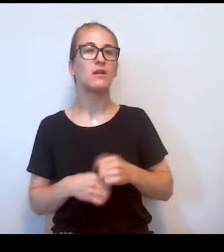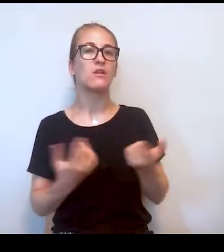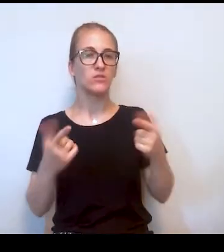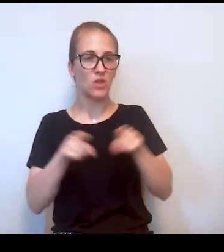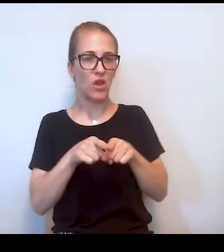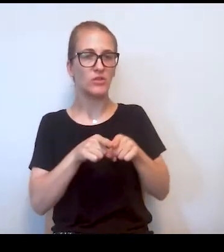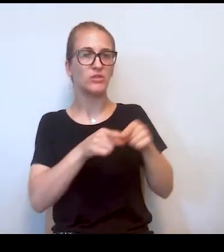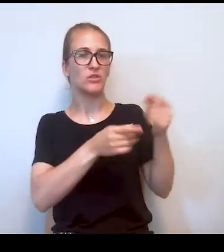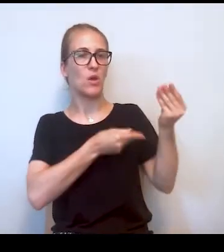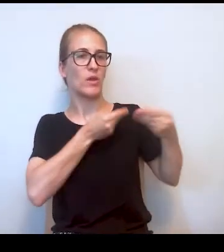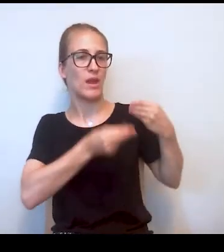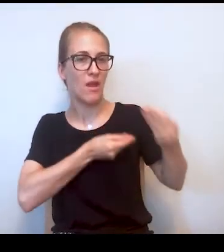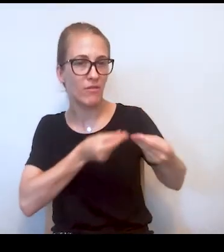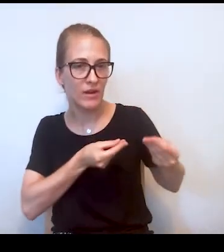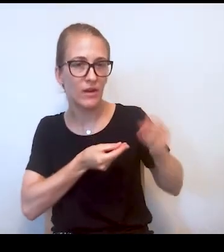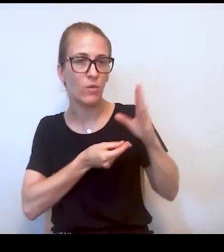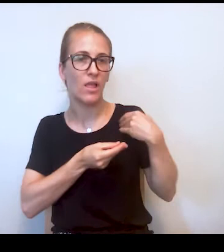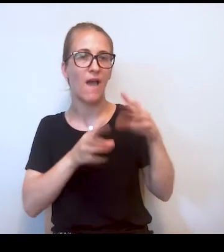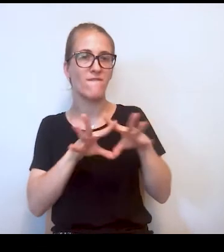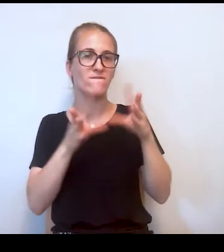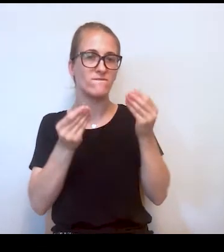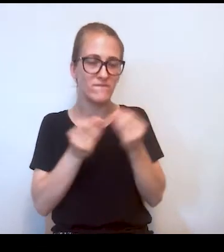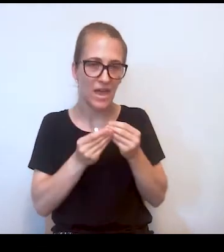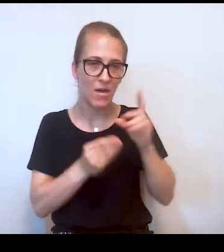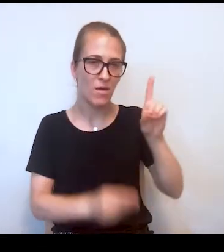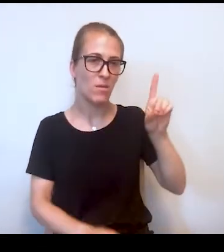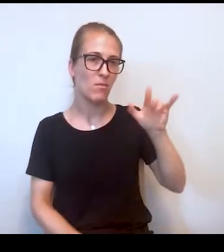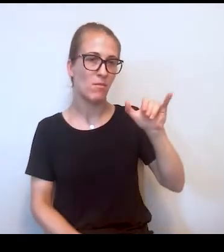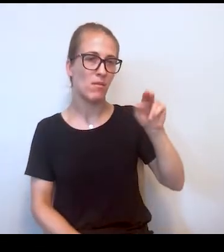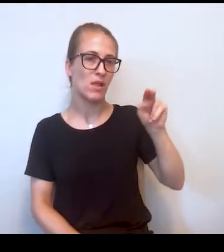and how families deal with it undiagnosed.